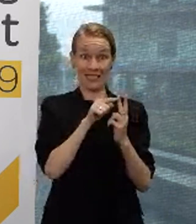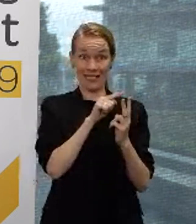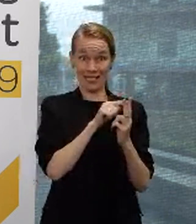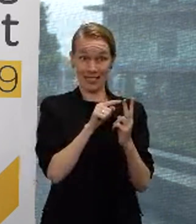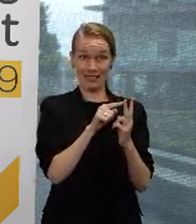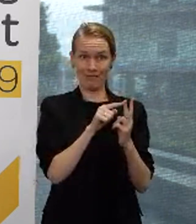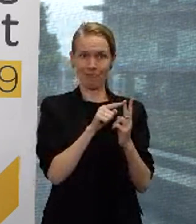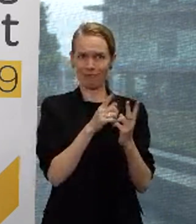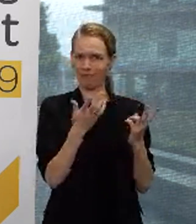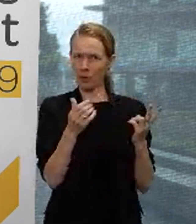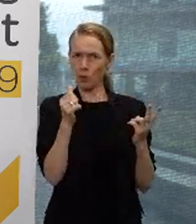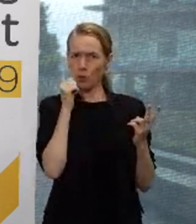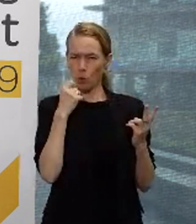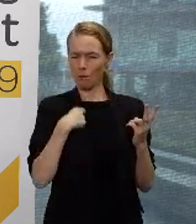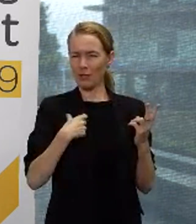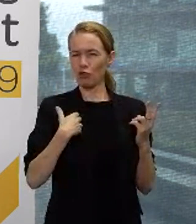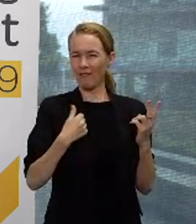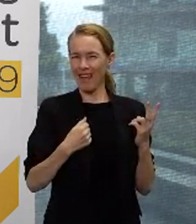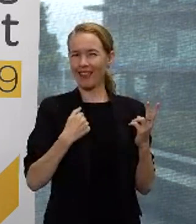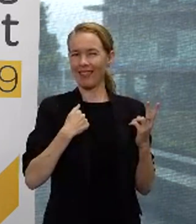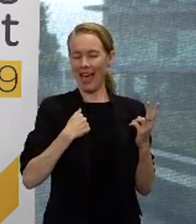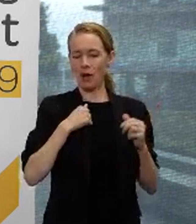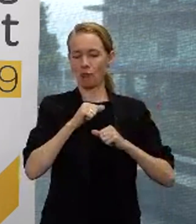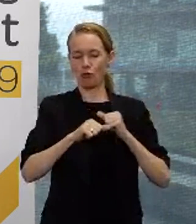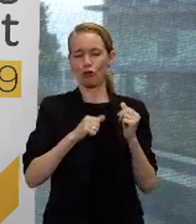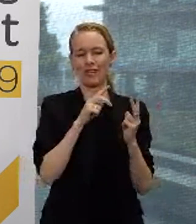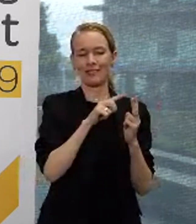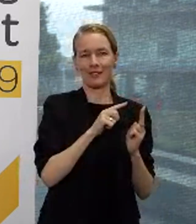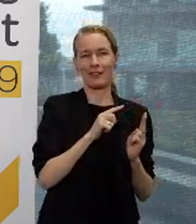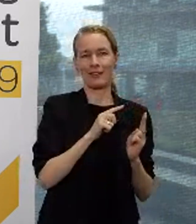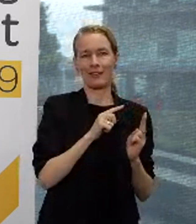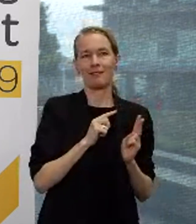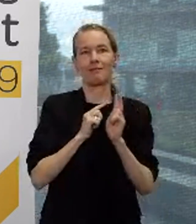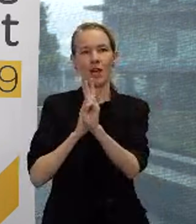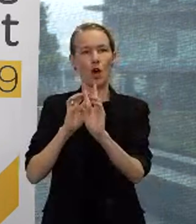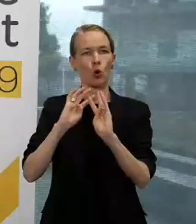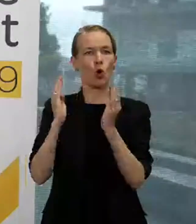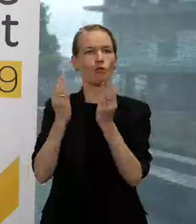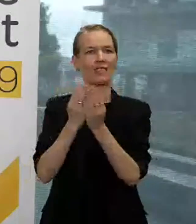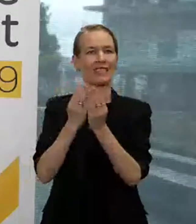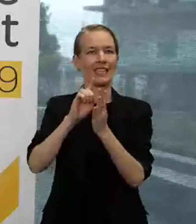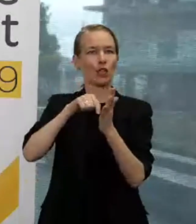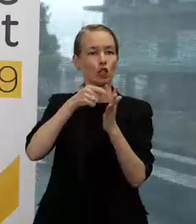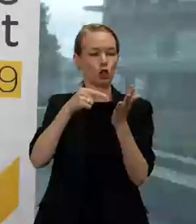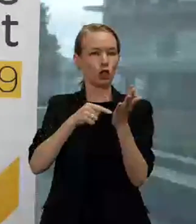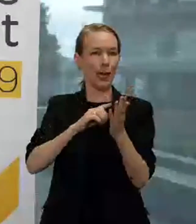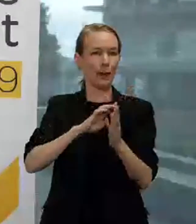have been transferred to the Auckland quarantine facility. And on the subject of laboratory testing,